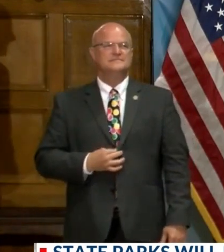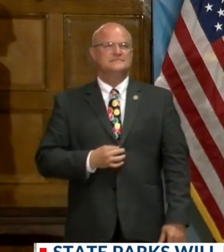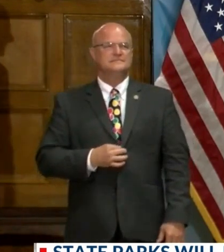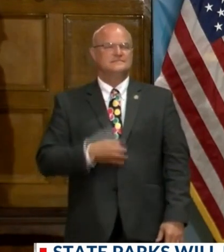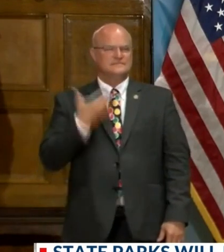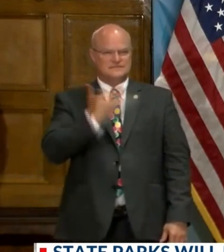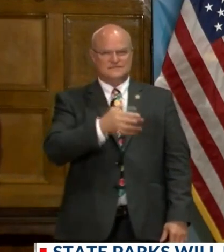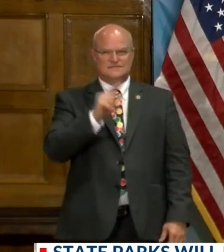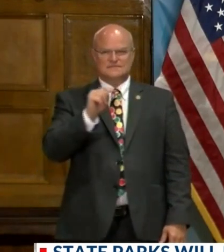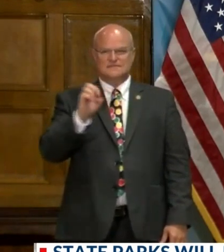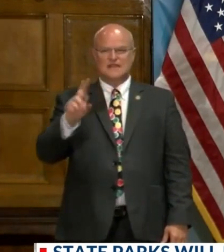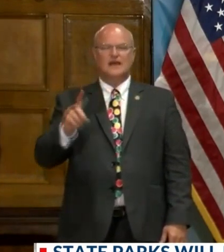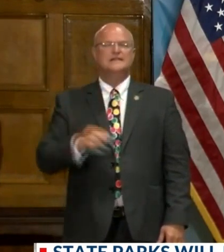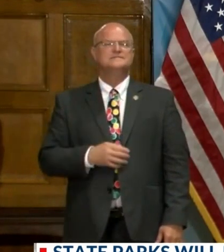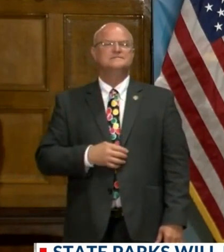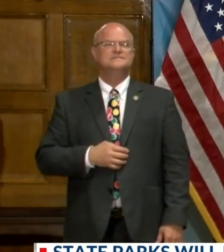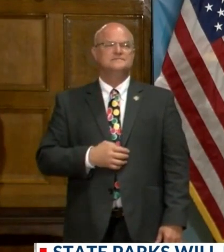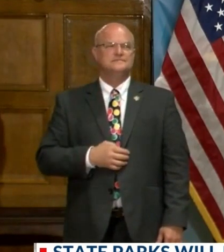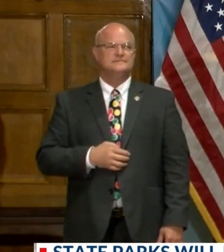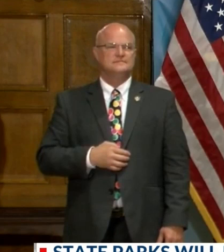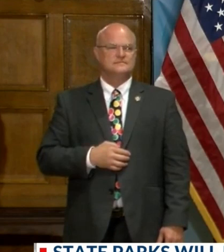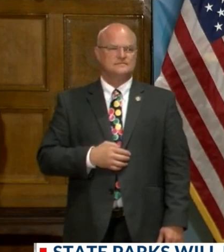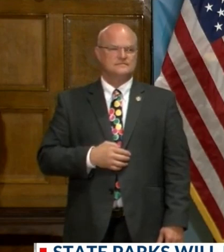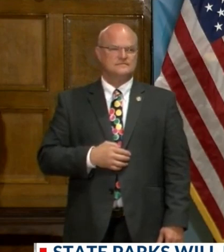AND HAVE A GREAT HOLIDAY. THANK